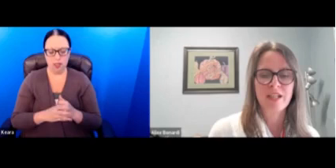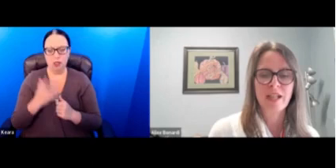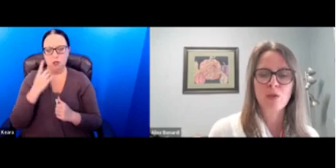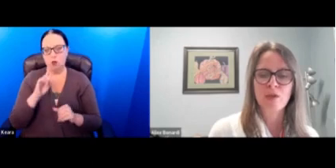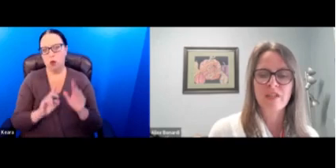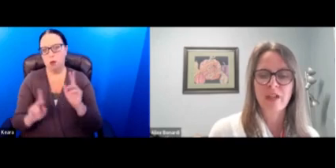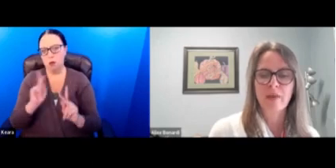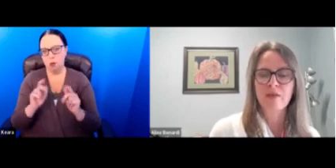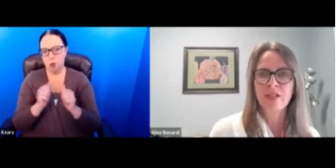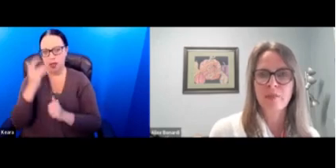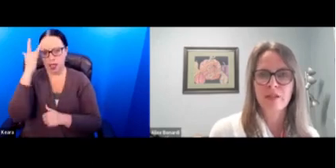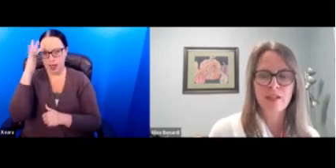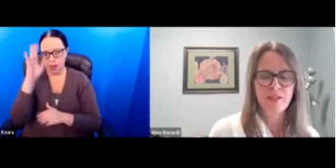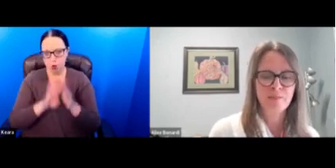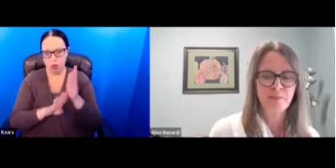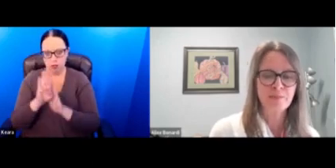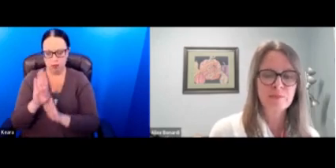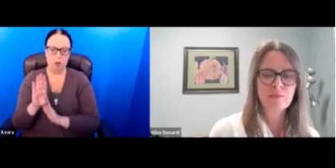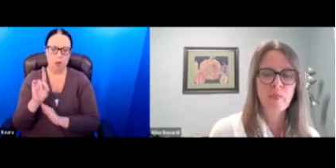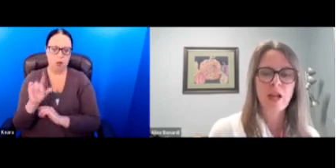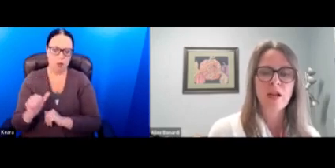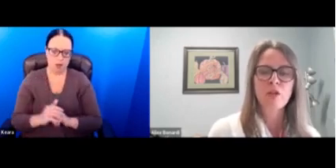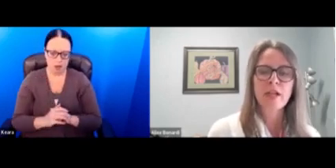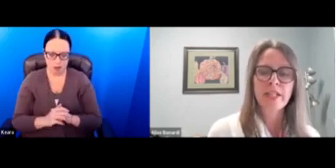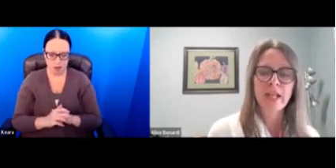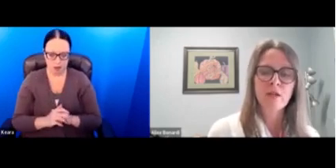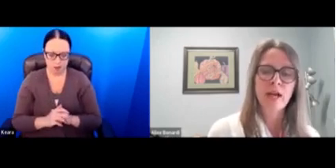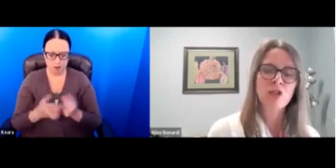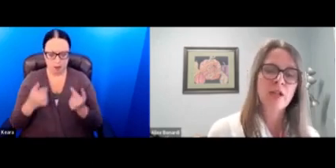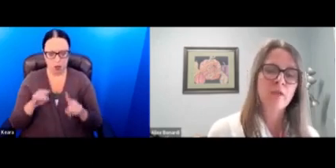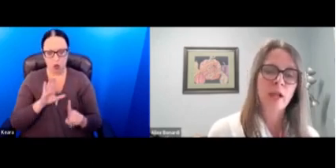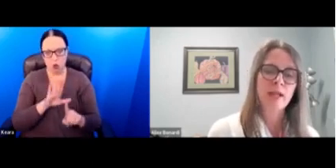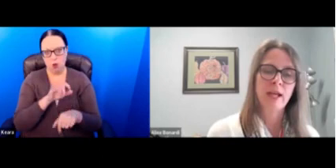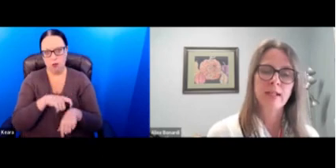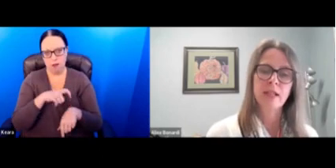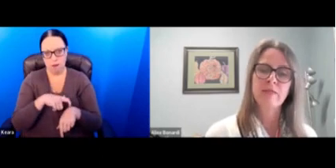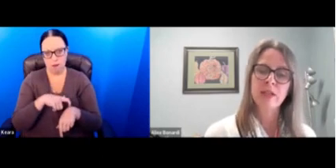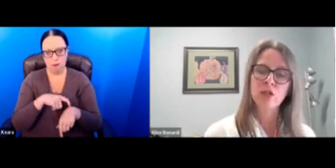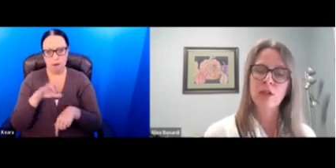intellectual and developmental disabilities. During her tenure at Chief Quality and Innovation